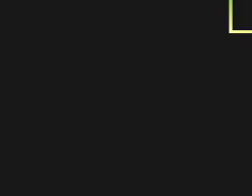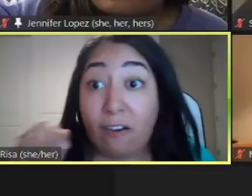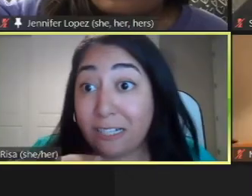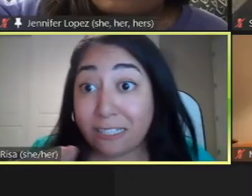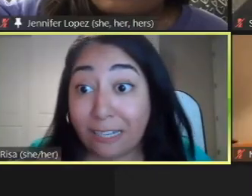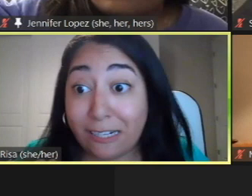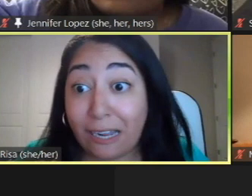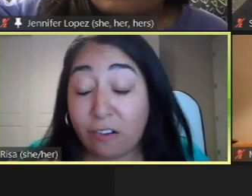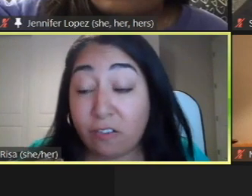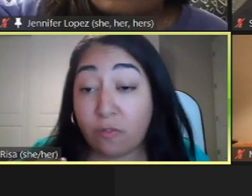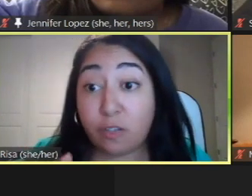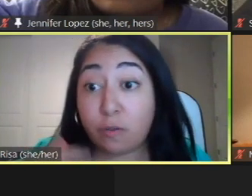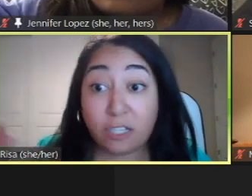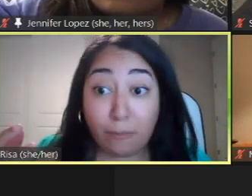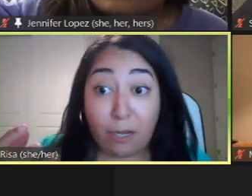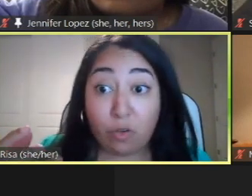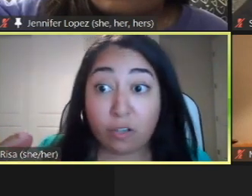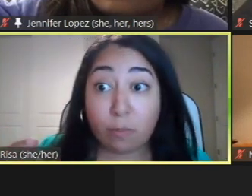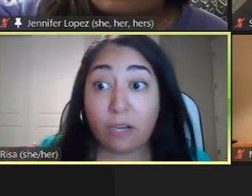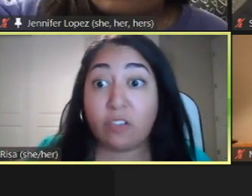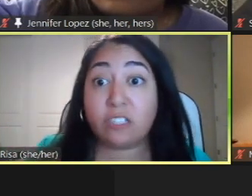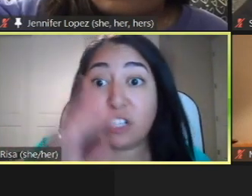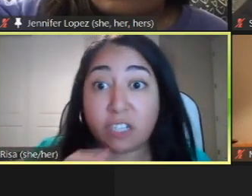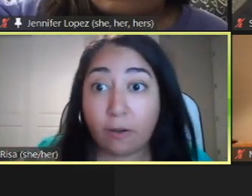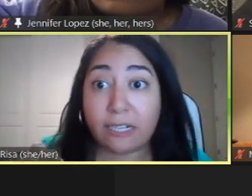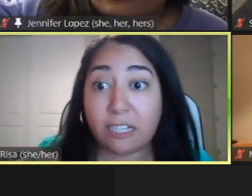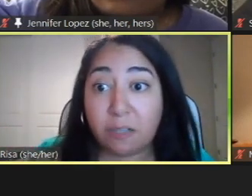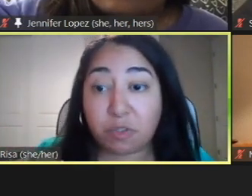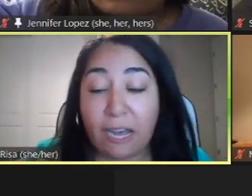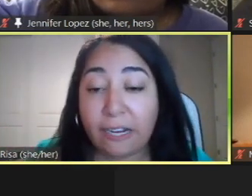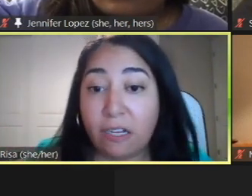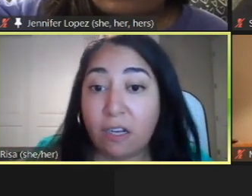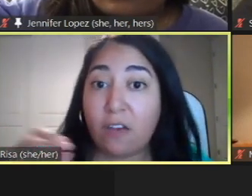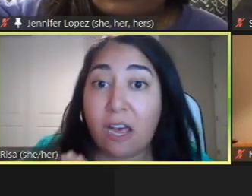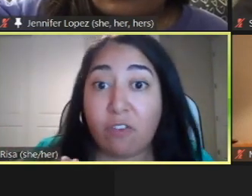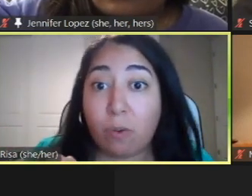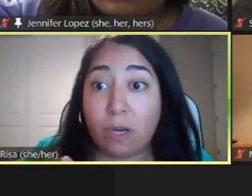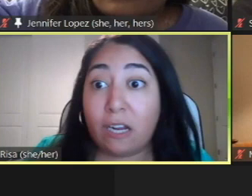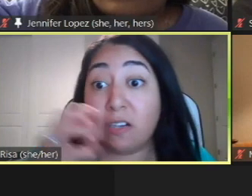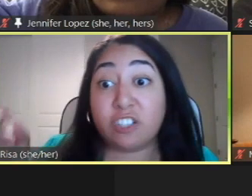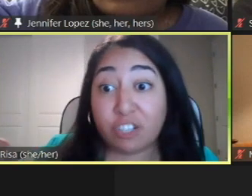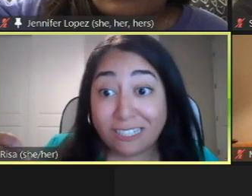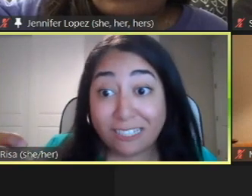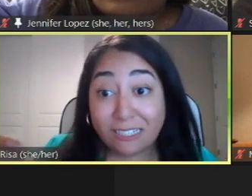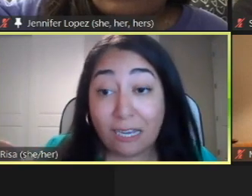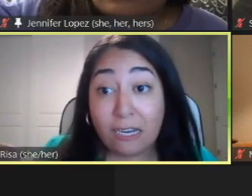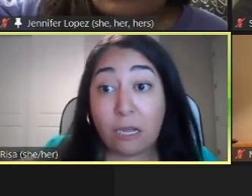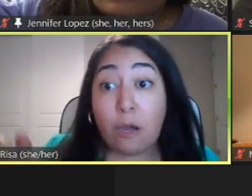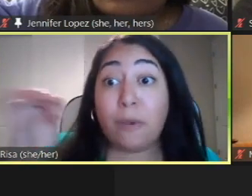I like to stay in gallery view. This is my personal preference, just so I can keep track of everyone on the logistic side